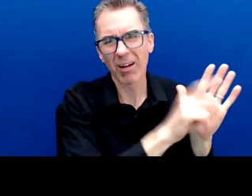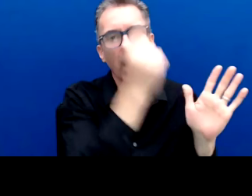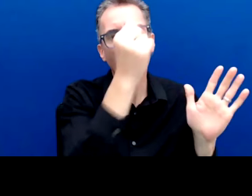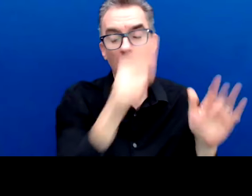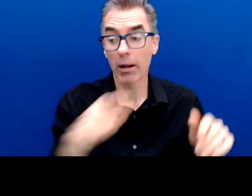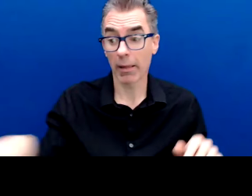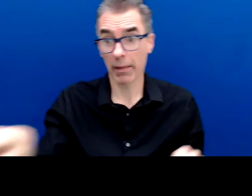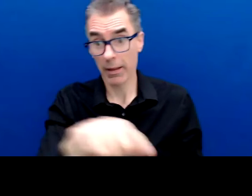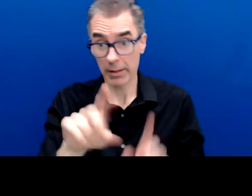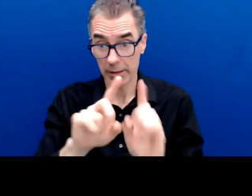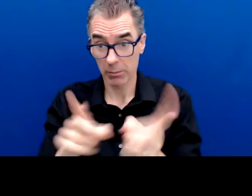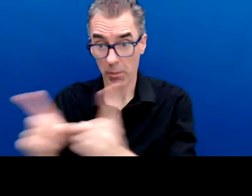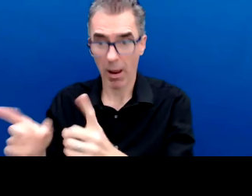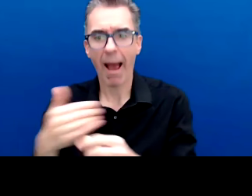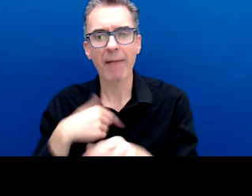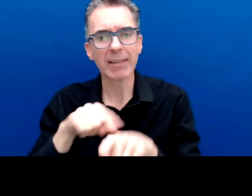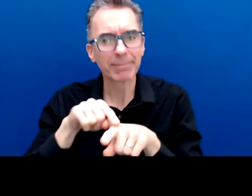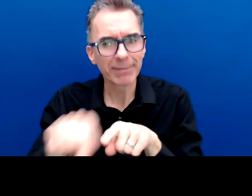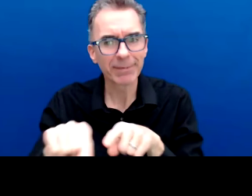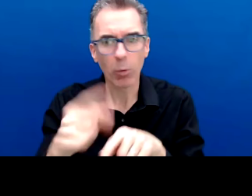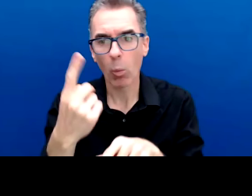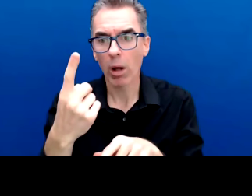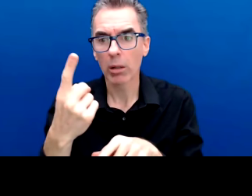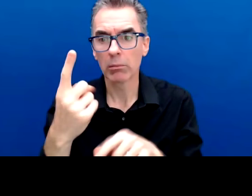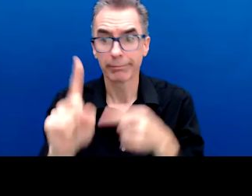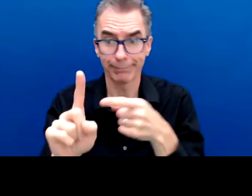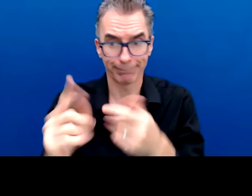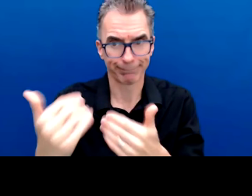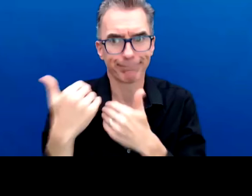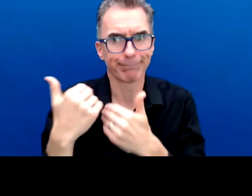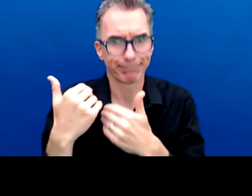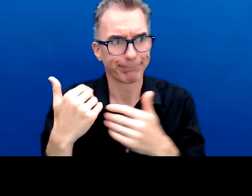And there is one person that's assigned to taking these flags. It's not like a program